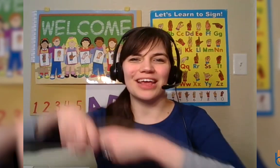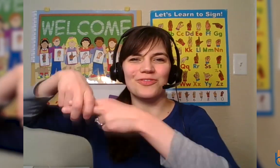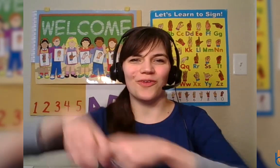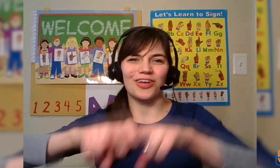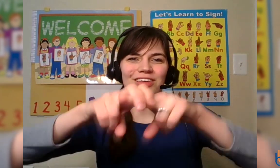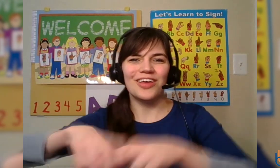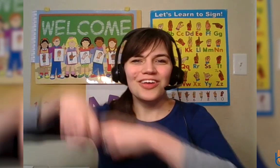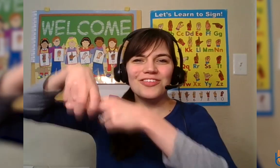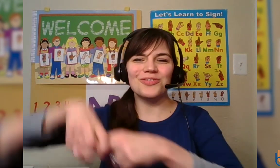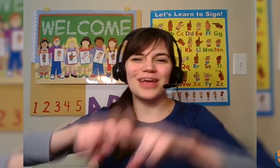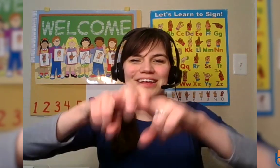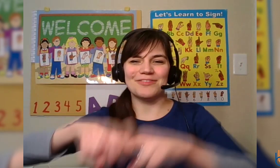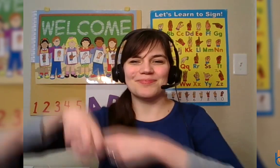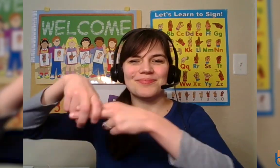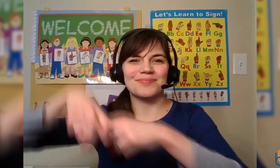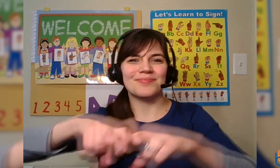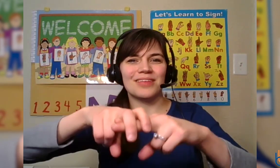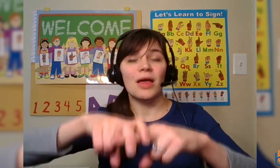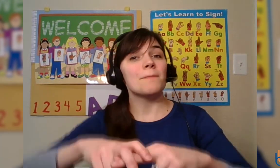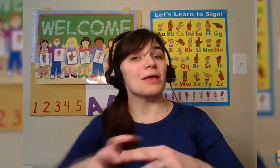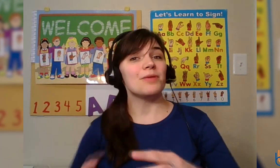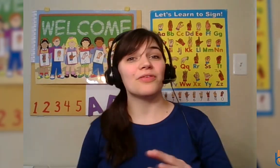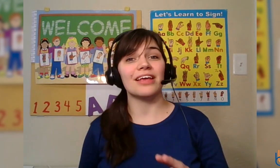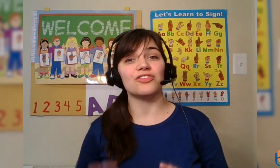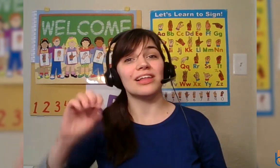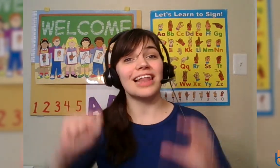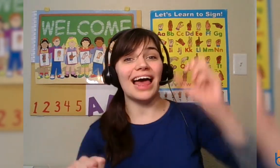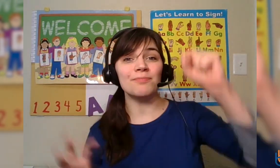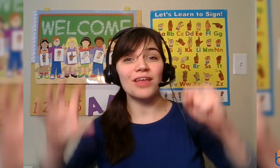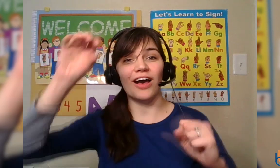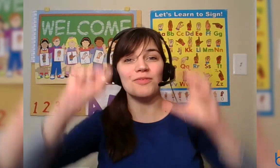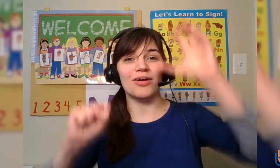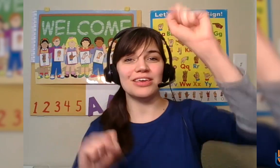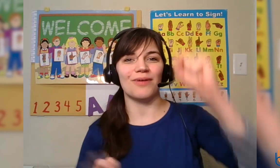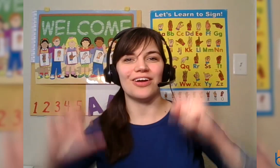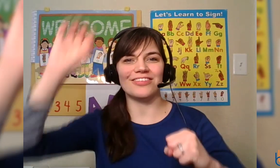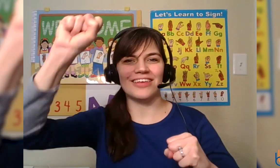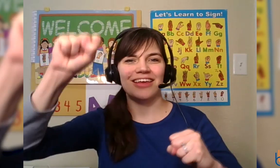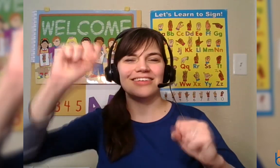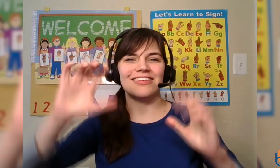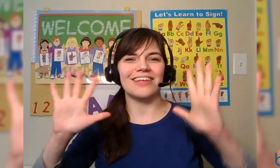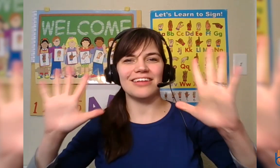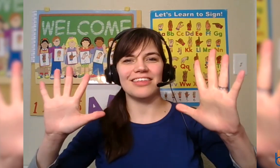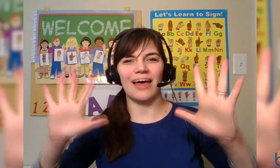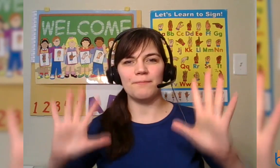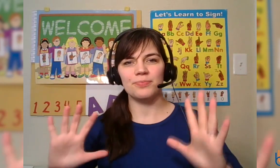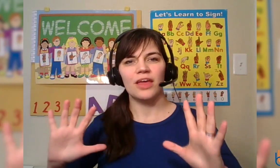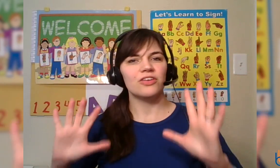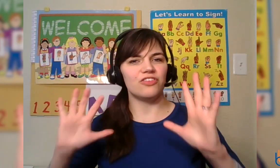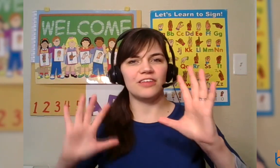forth: swing. Maybe you like to climb on the monkey bars. To sign climb, just take